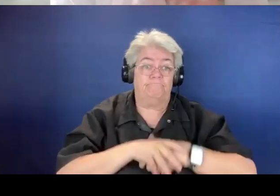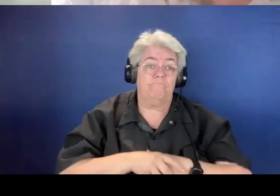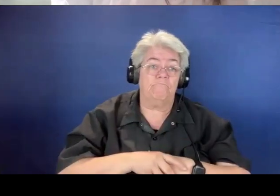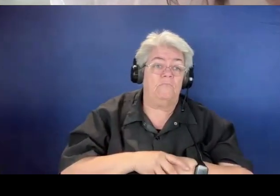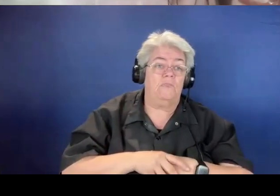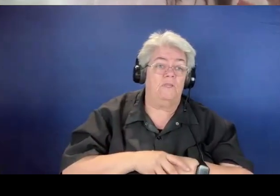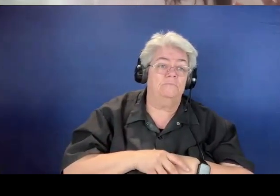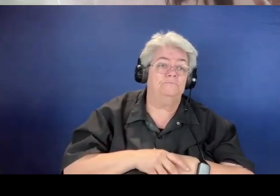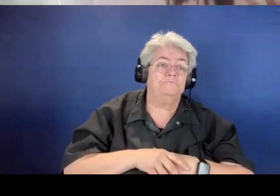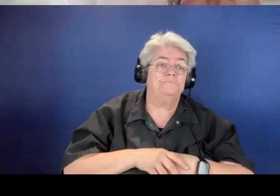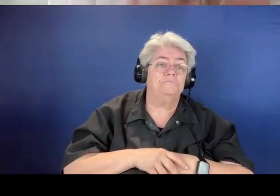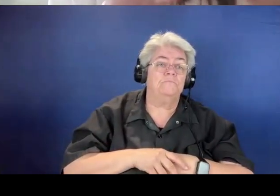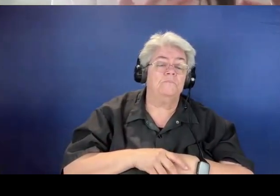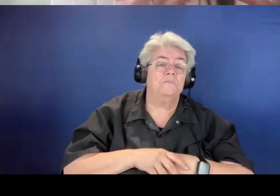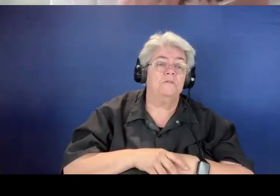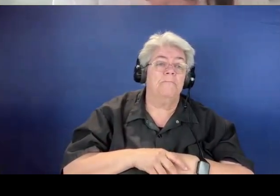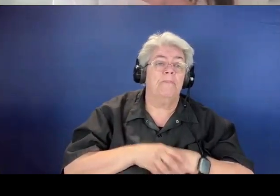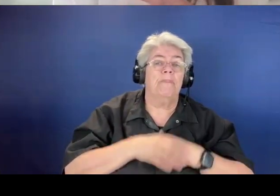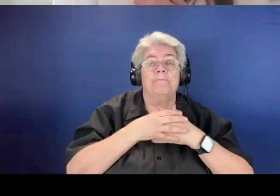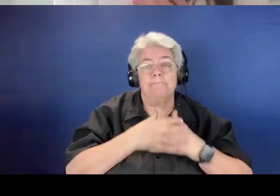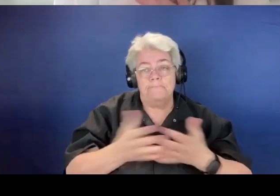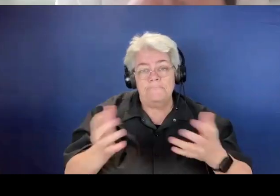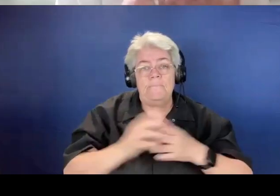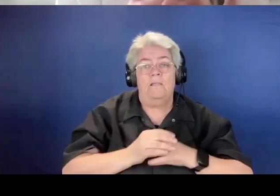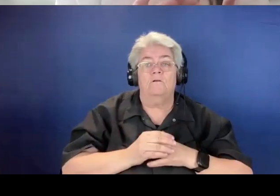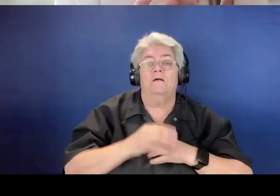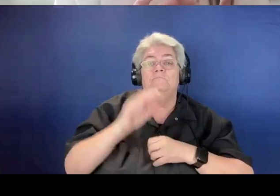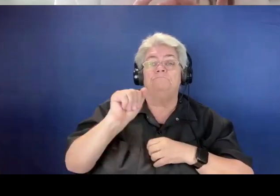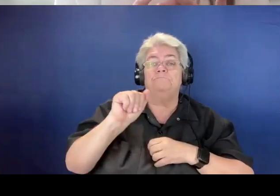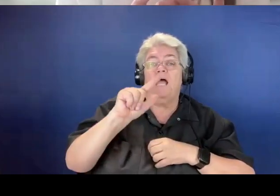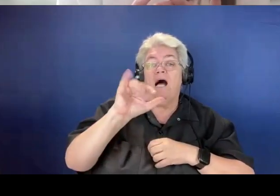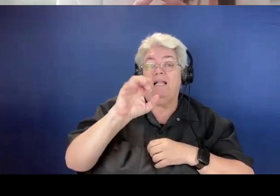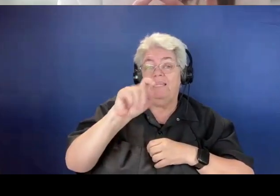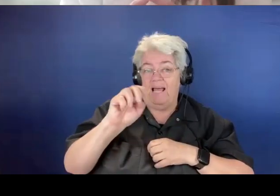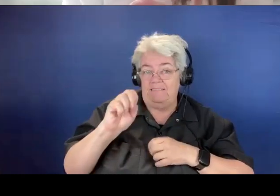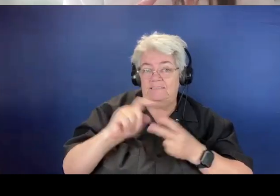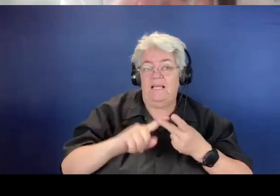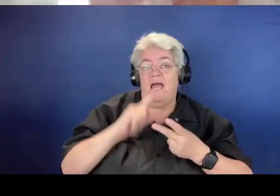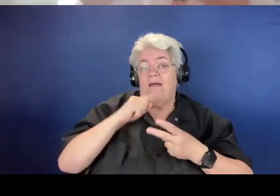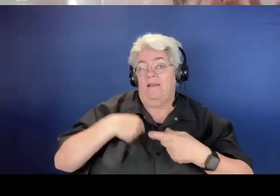So, we mentioned earlier that both Alliete and I are listening and spoken language specialists.